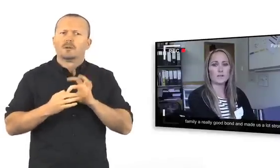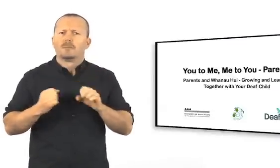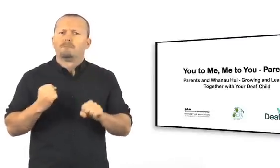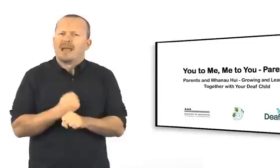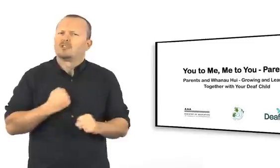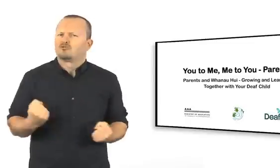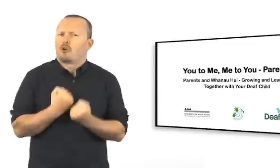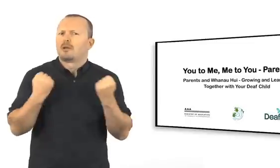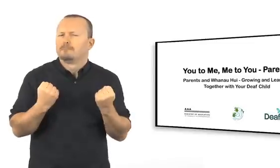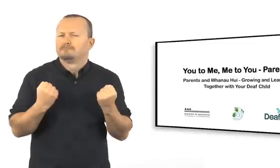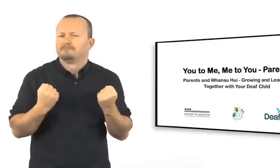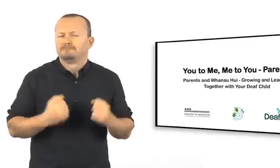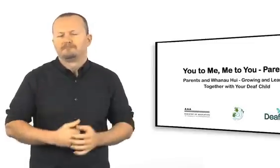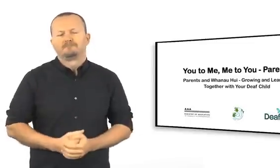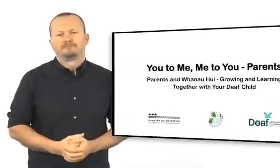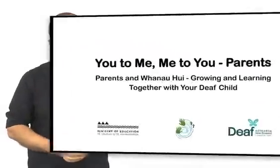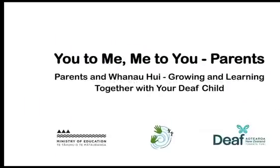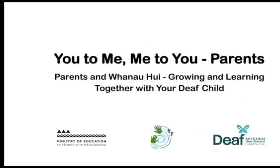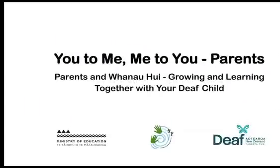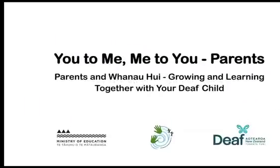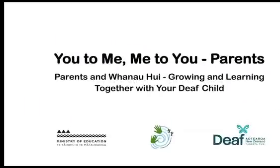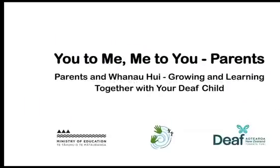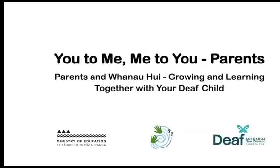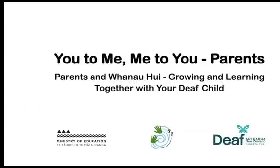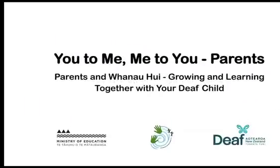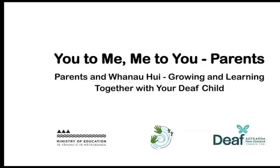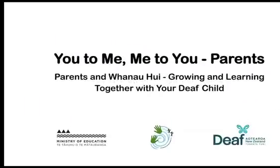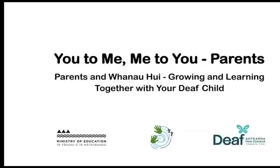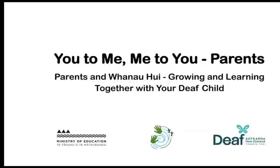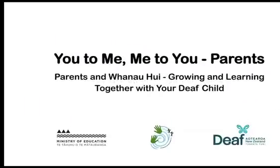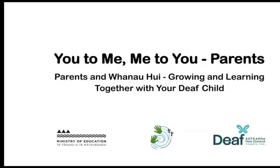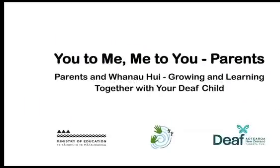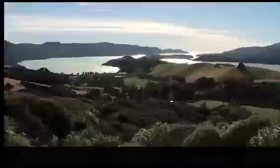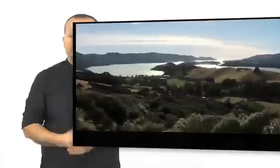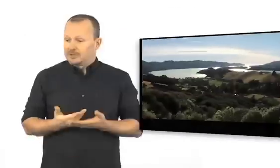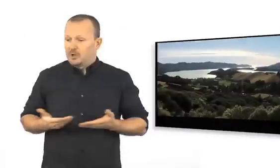Parents and Whānau Hui – Growing and Learning Together with your Deaf Child, brought to you by Ministry of Education, New Zealand Federation for Deaf Children and Deaf Aotearoa NZ